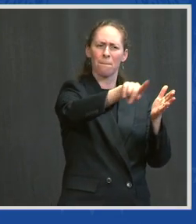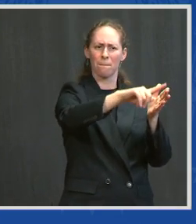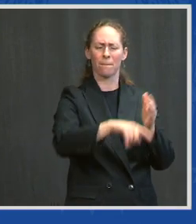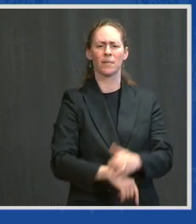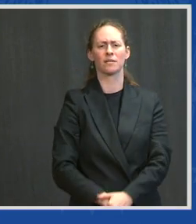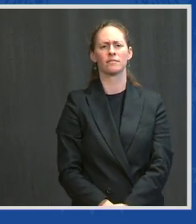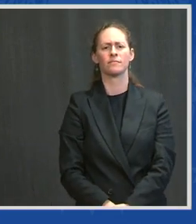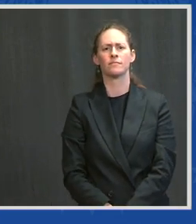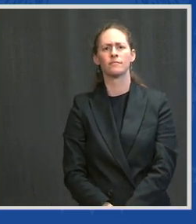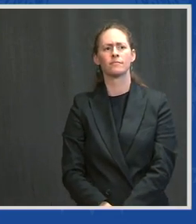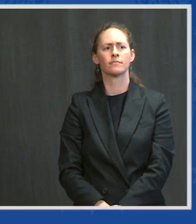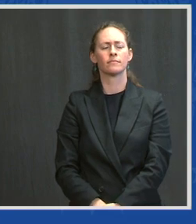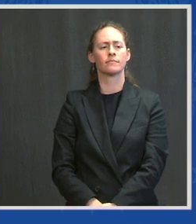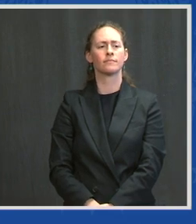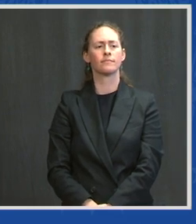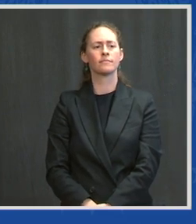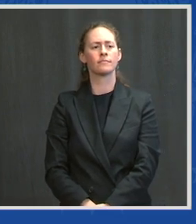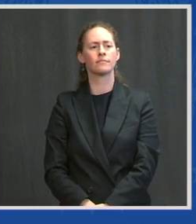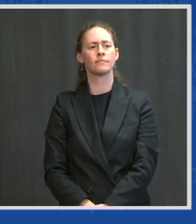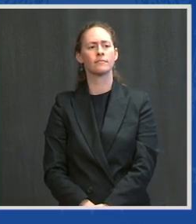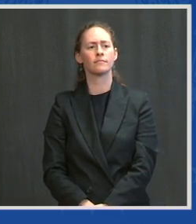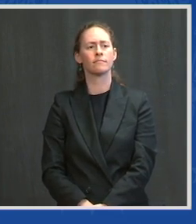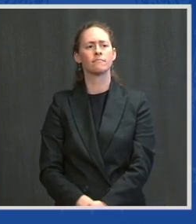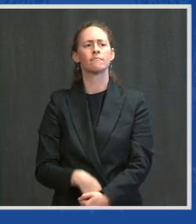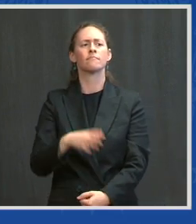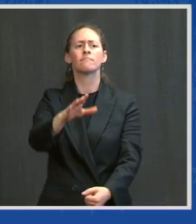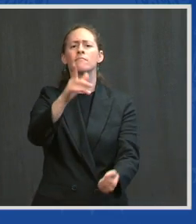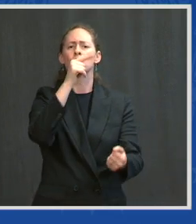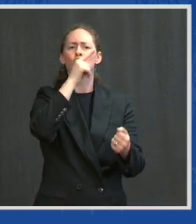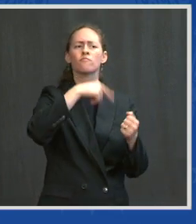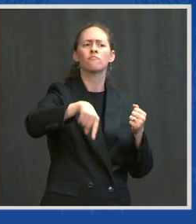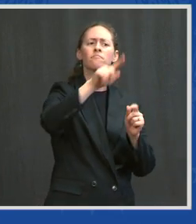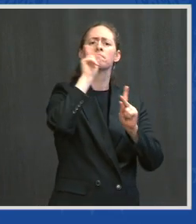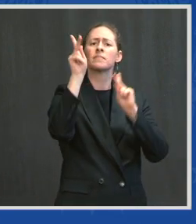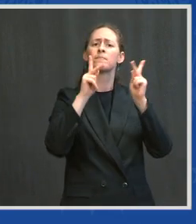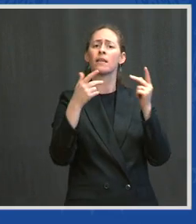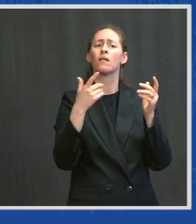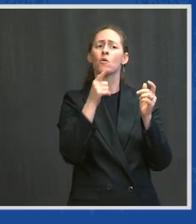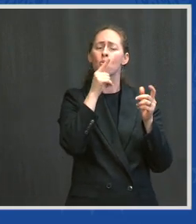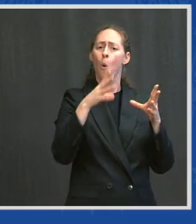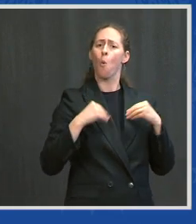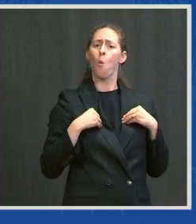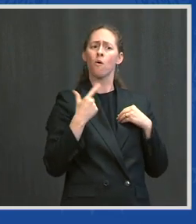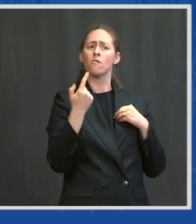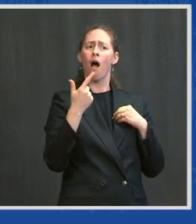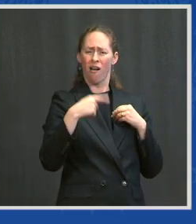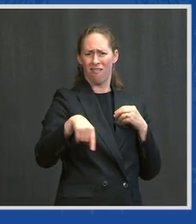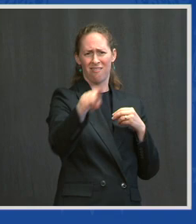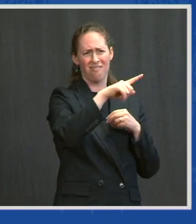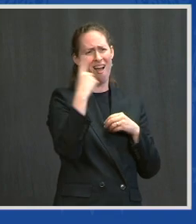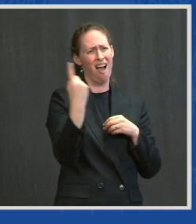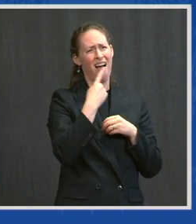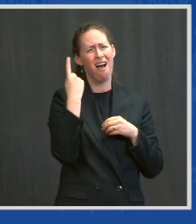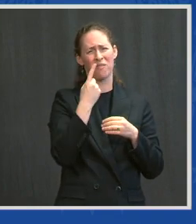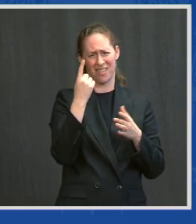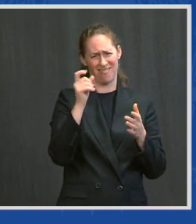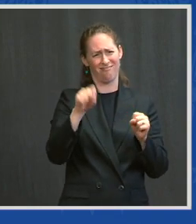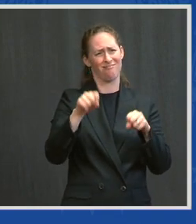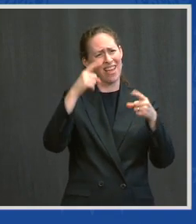Talk to most responsible gun owners and hunters. They'll tell you there's no possible justification for having 100 rounds in a magazine of a gun.